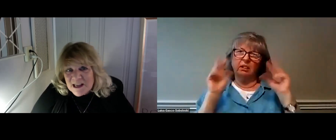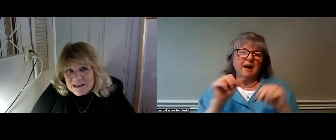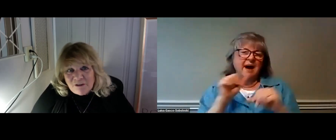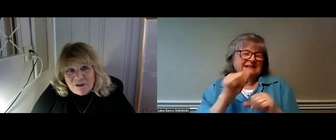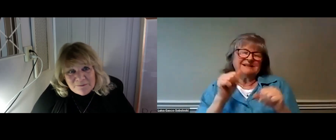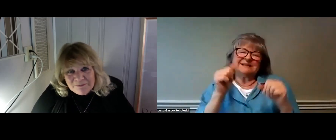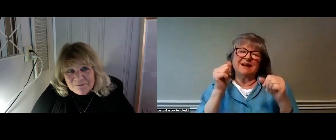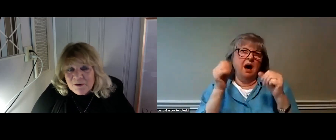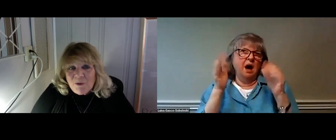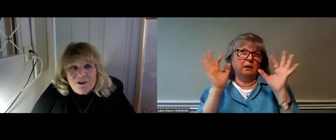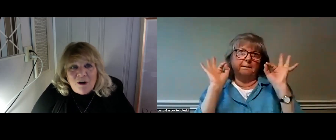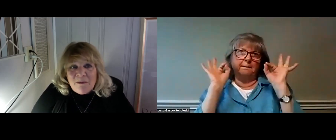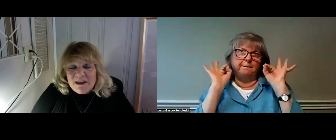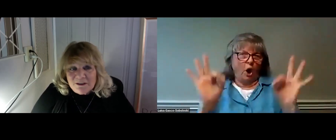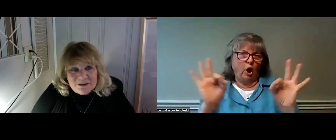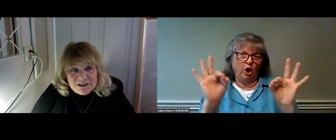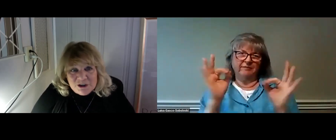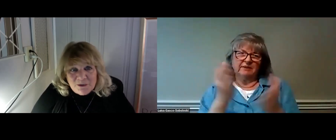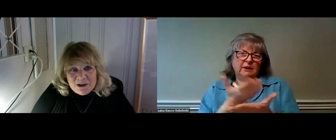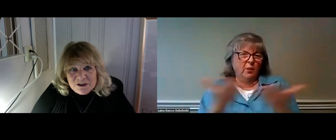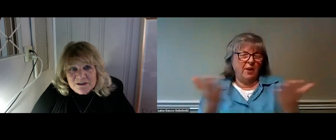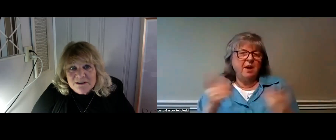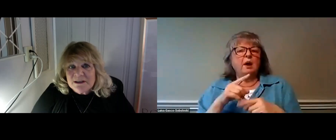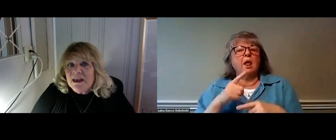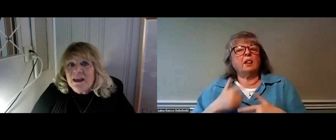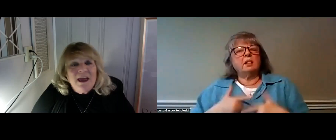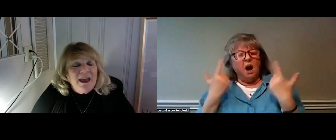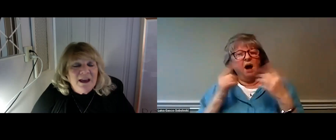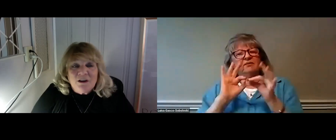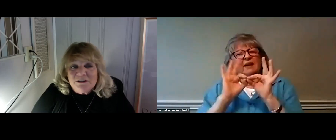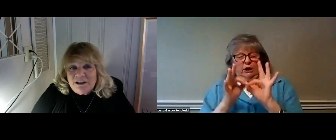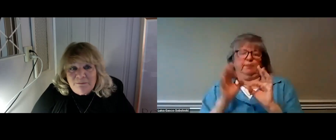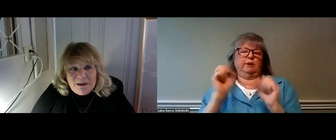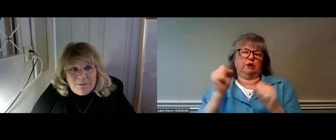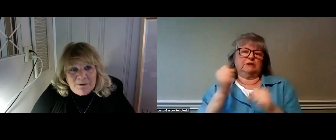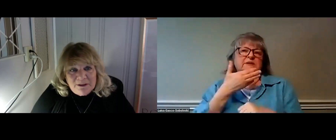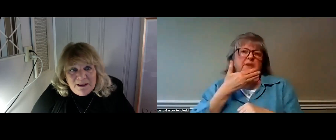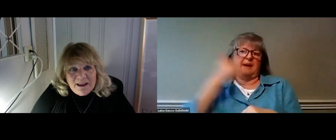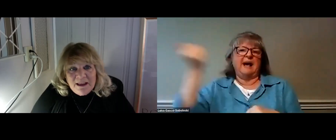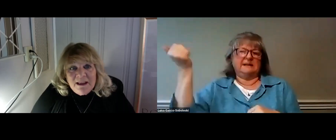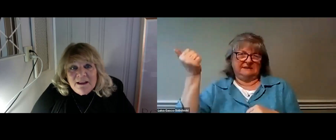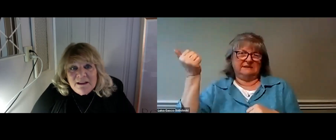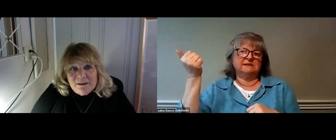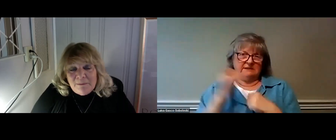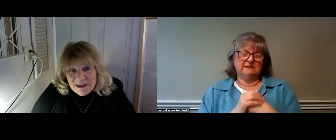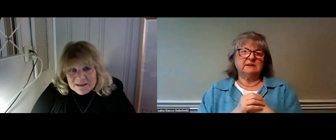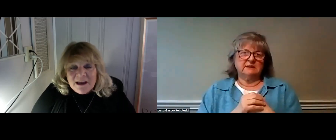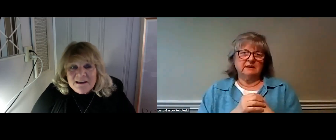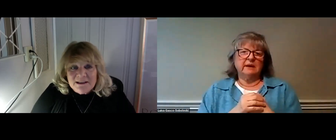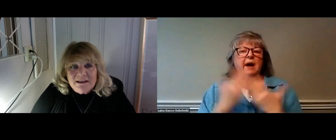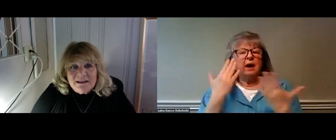with all medical situations and all deaf people. The best idea is to